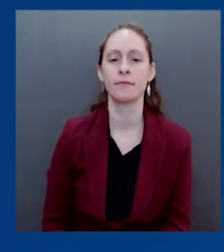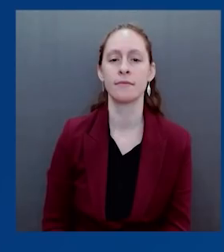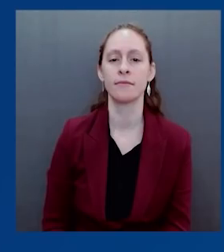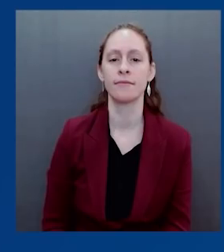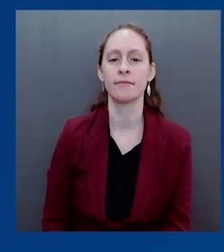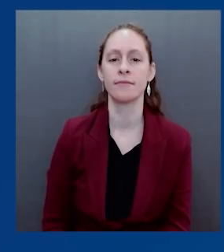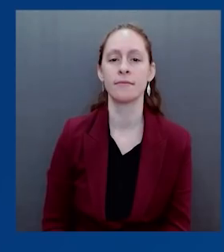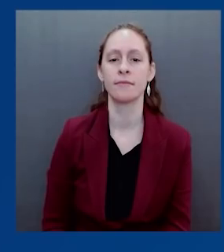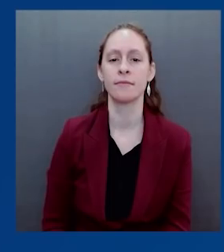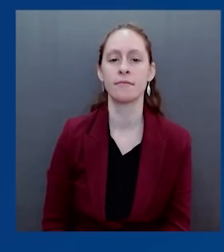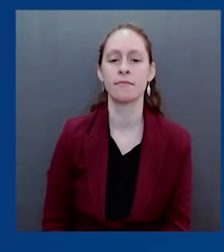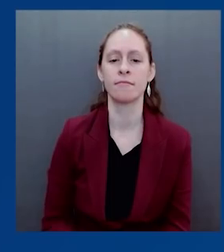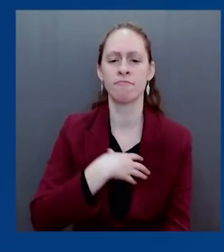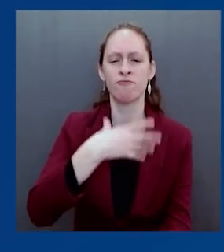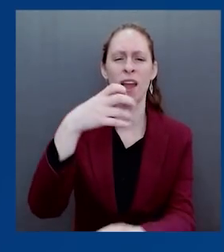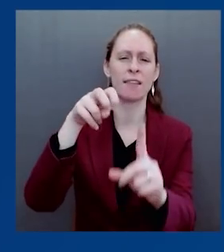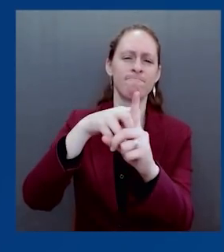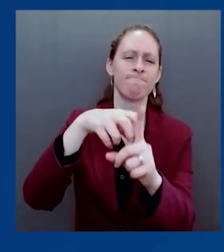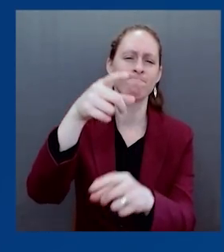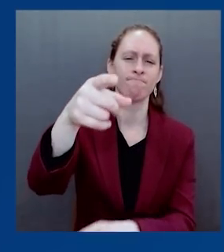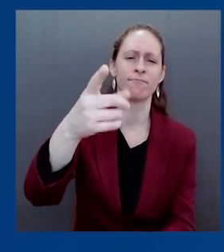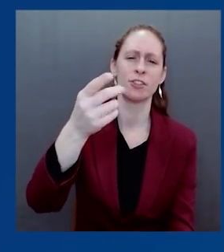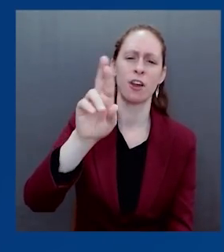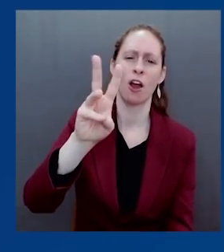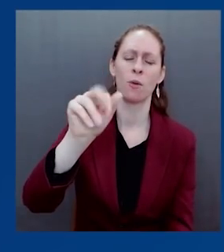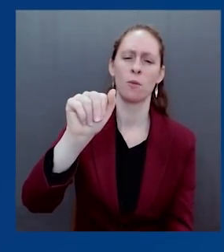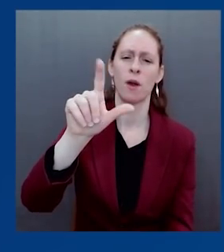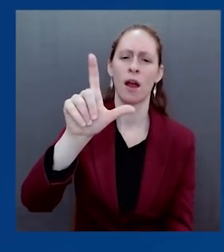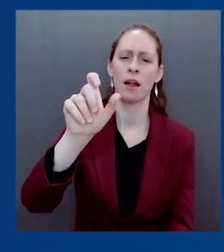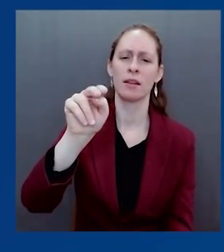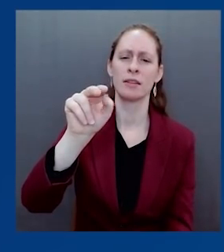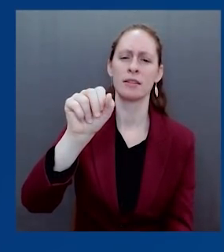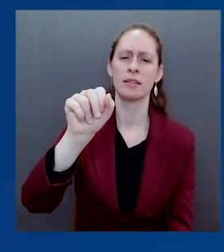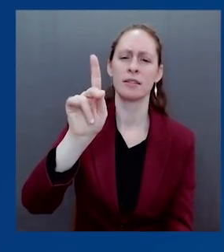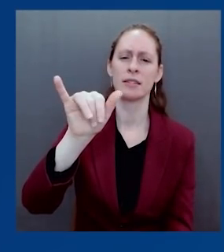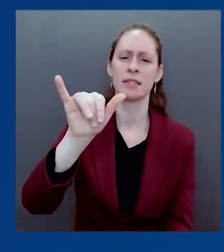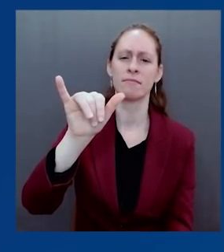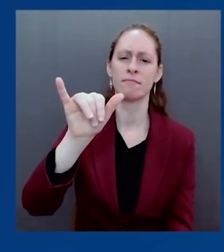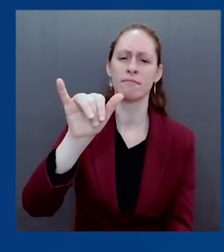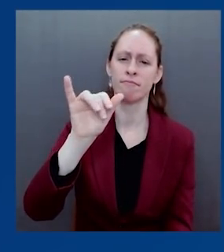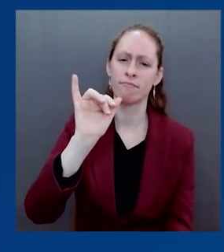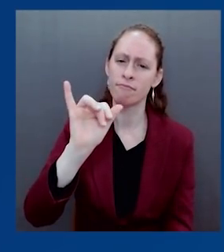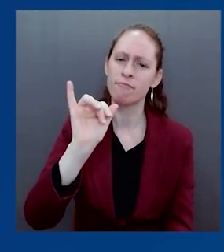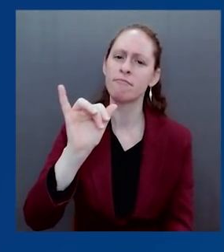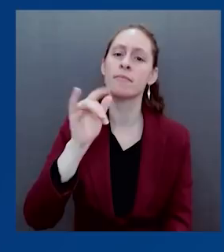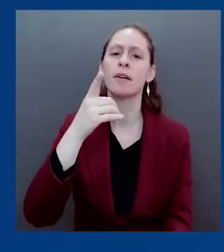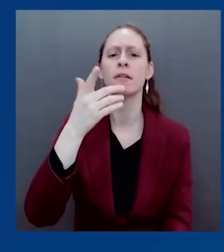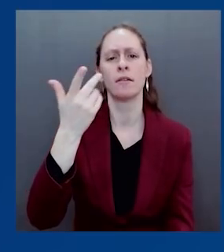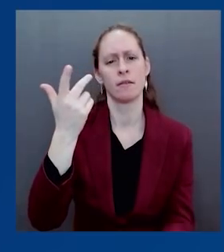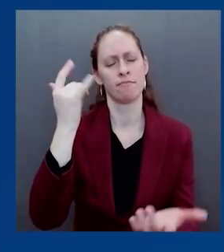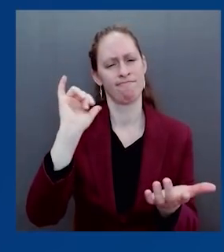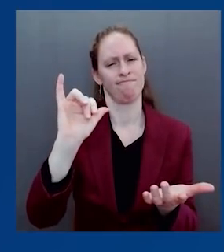because you said that you do not intend to change the masking guidance, but we also know now that some masks